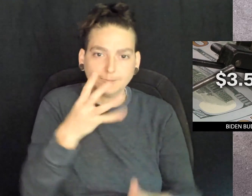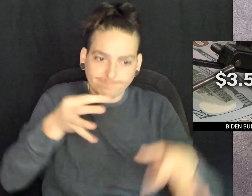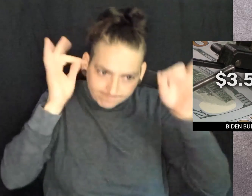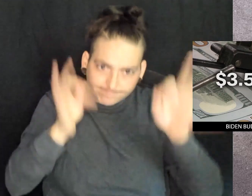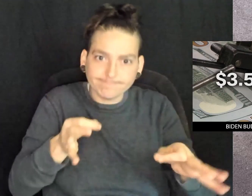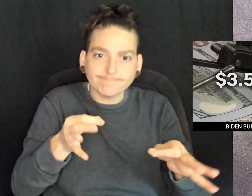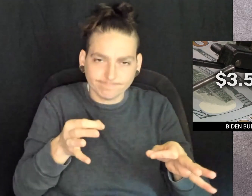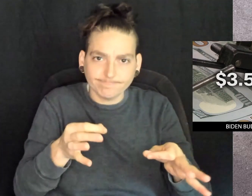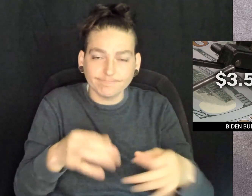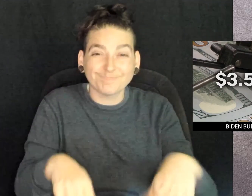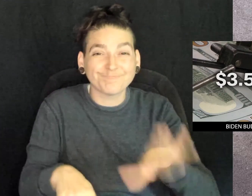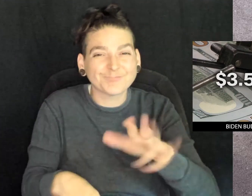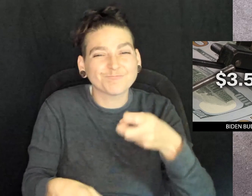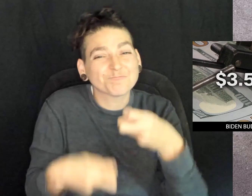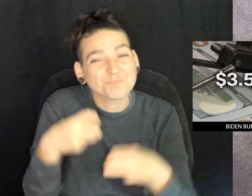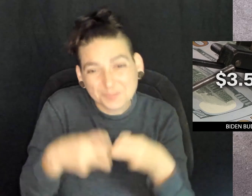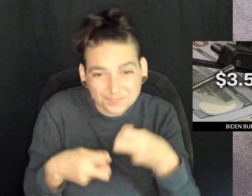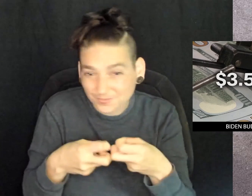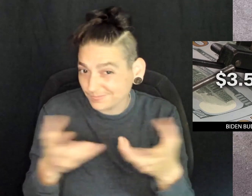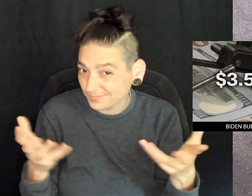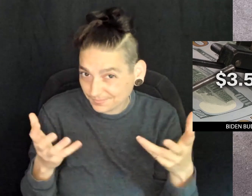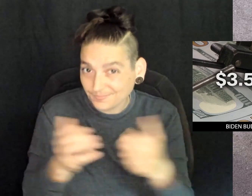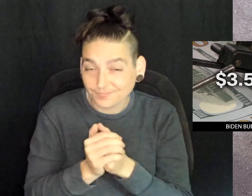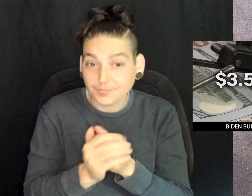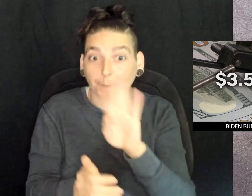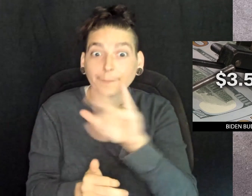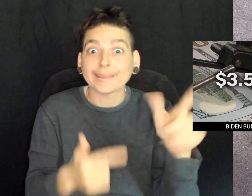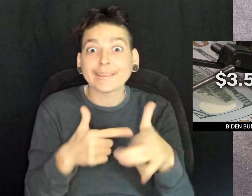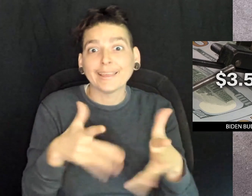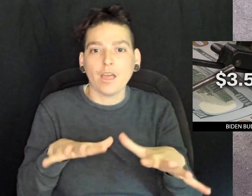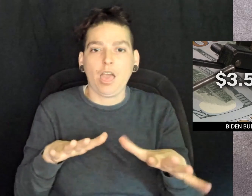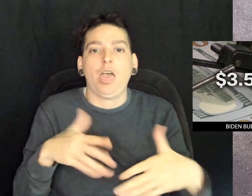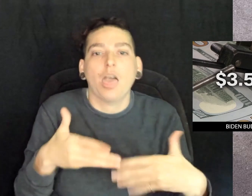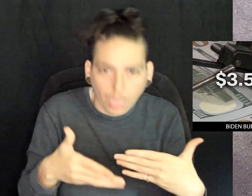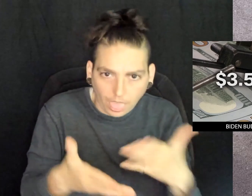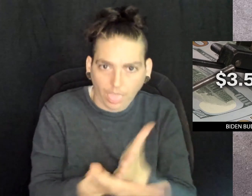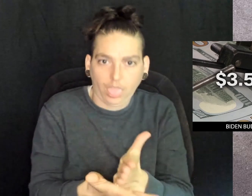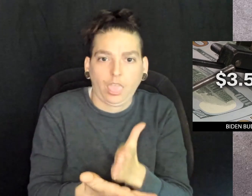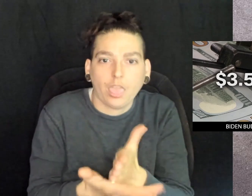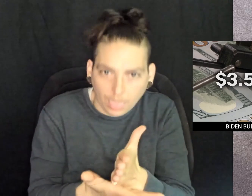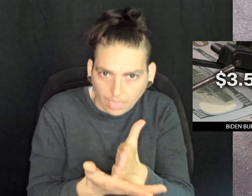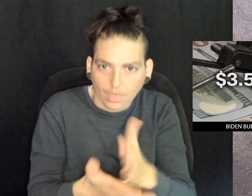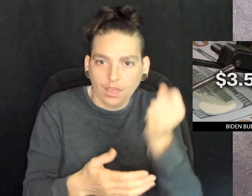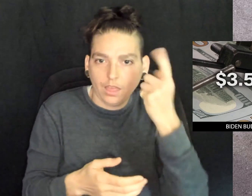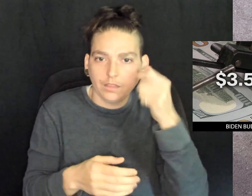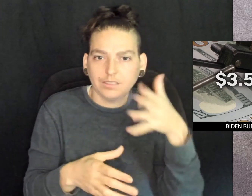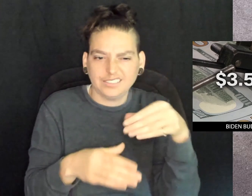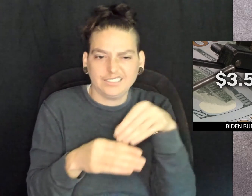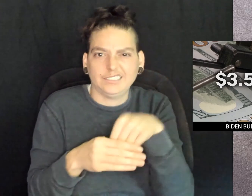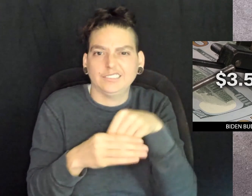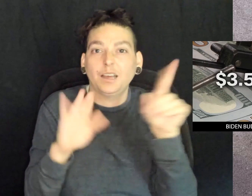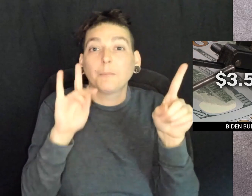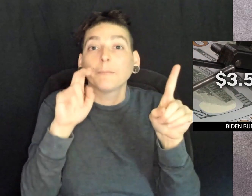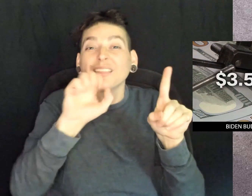Democratic leaders say they want the deal hammered out by tomorrow Wednesday but there is a problem